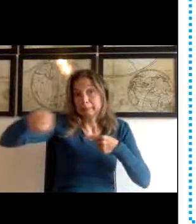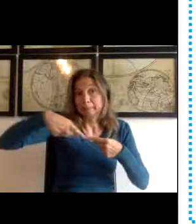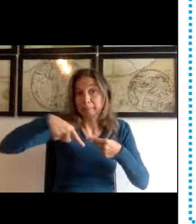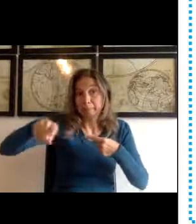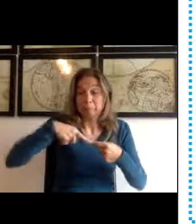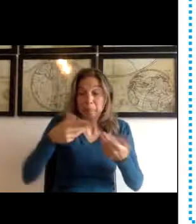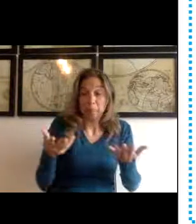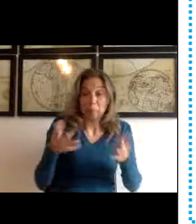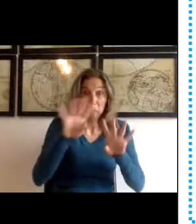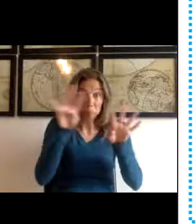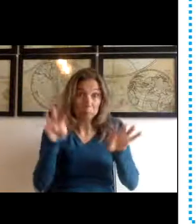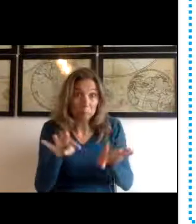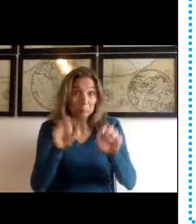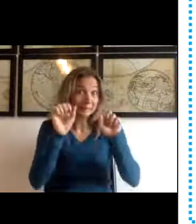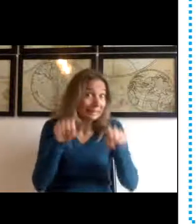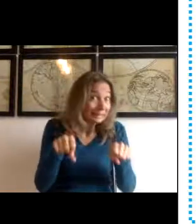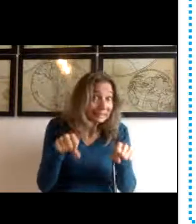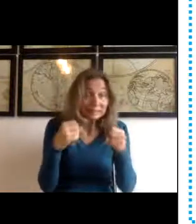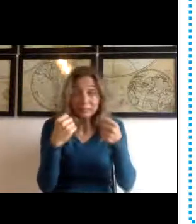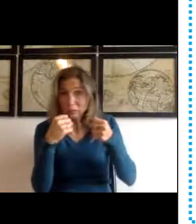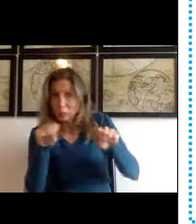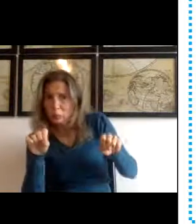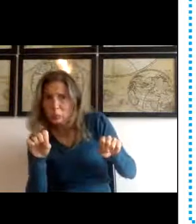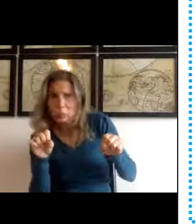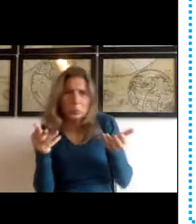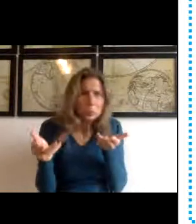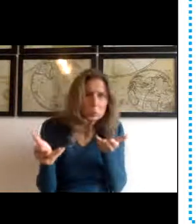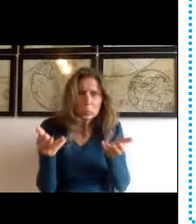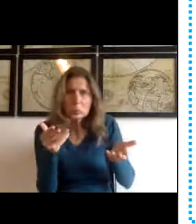Especially for the ones who are working and have a flat.